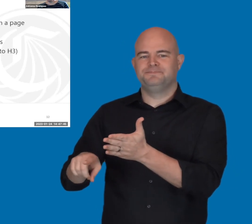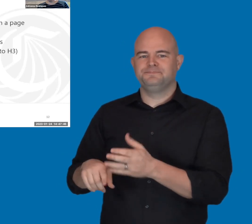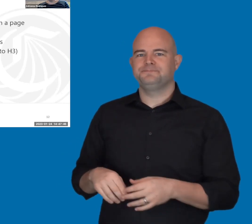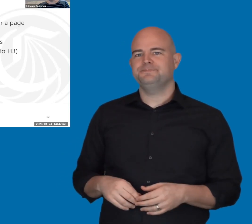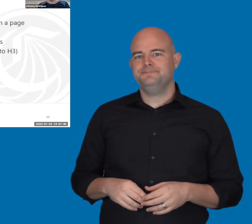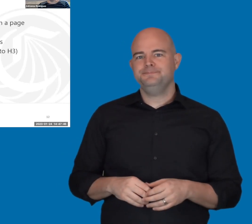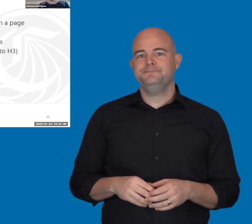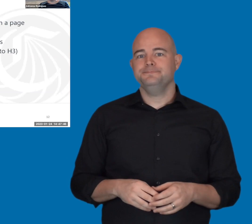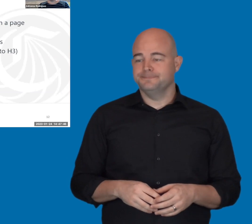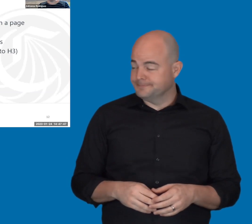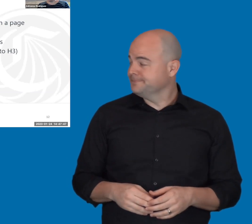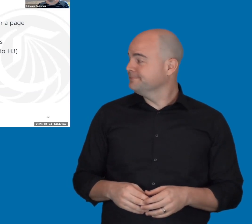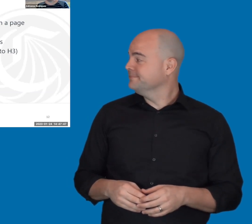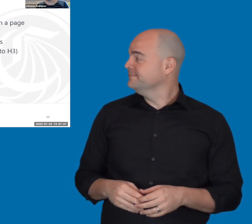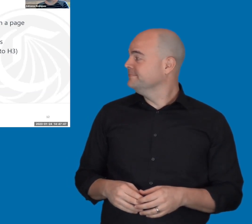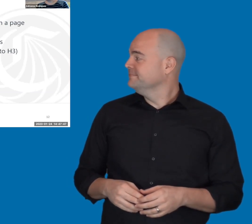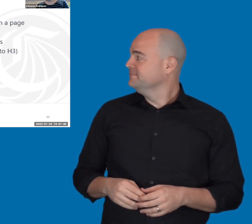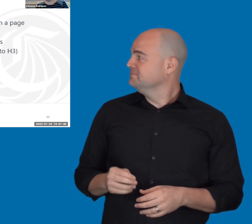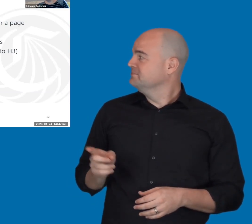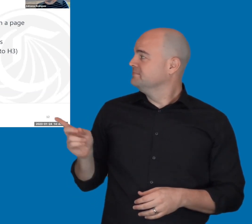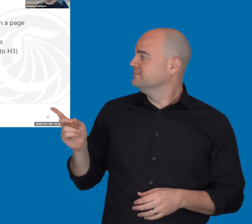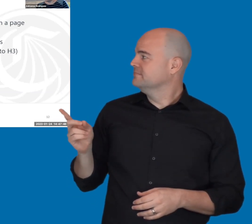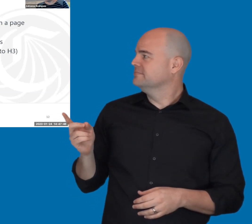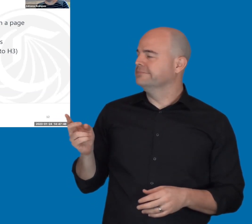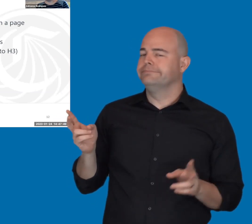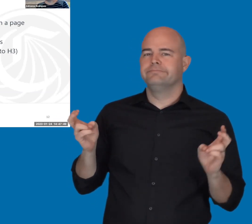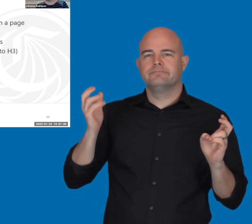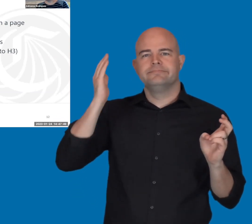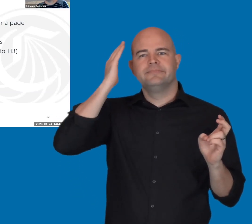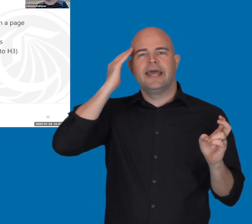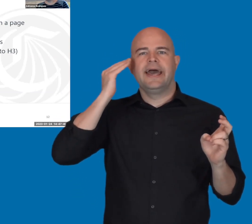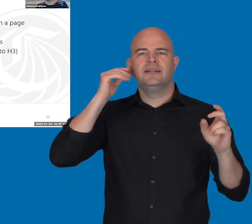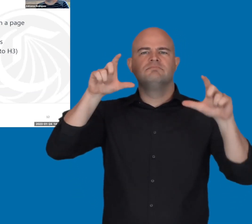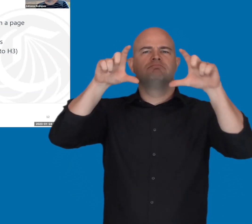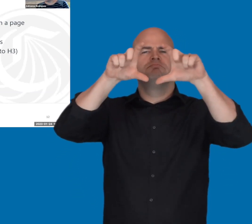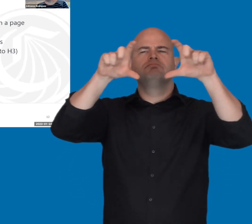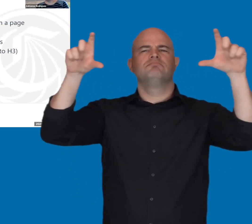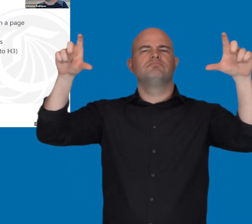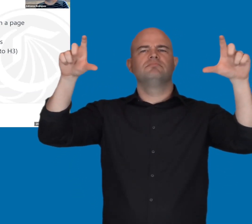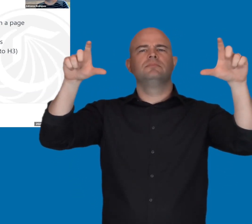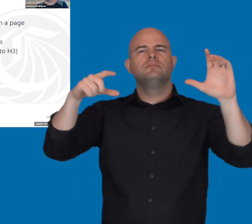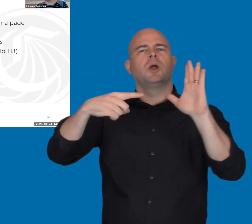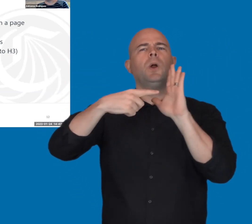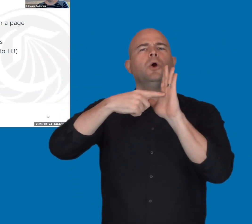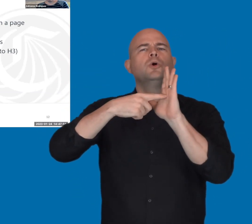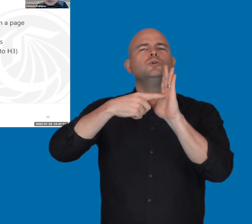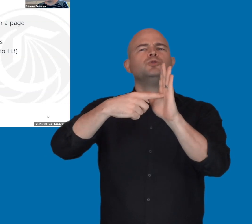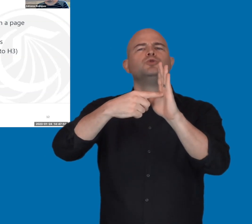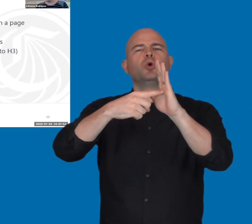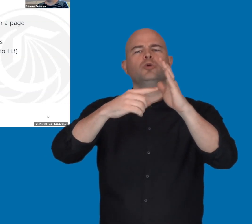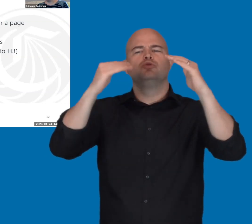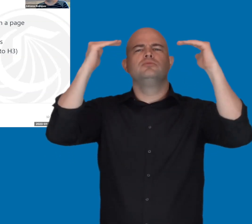OK, so Headings. Headings are used to set the hierarchy for information on a page.